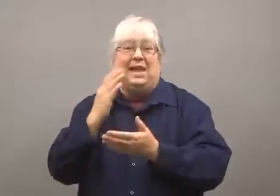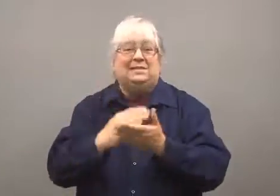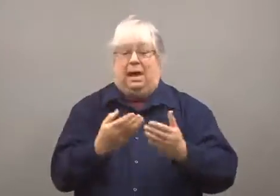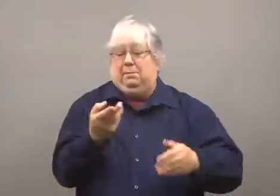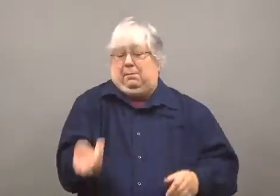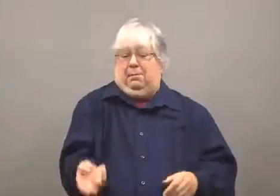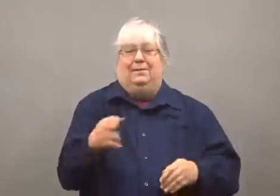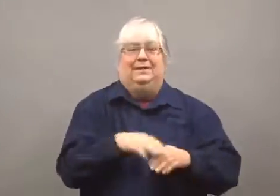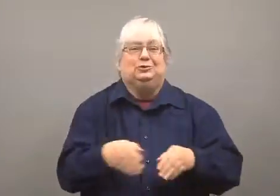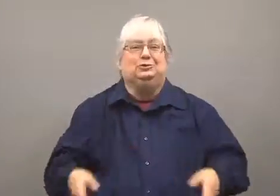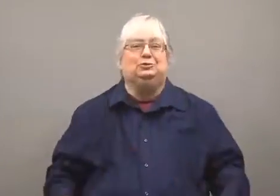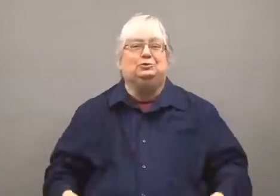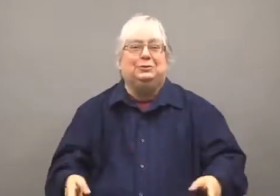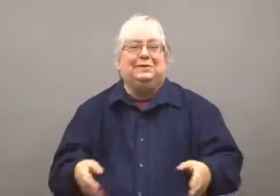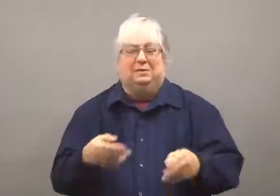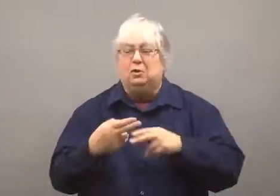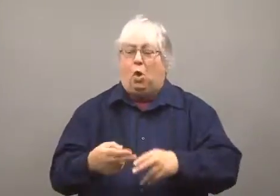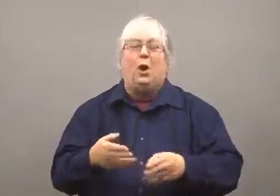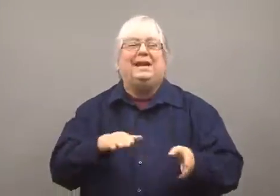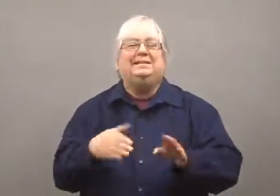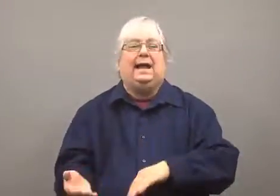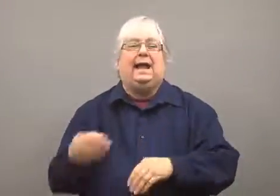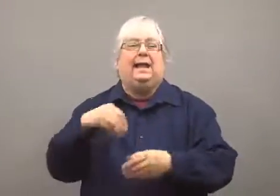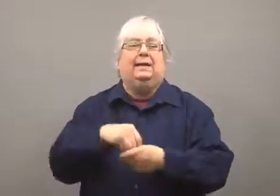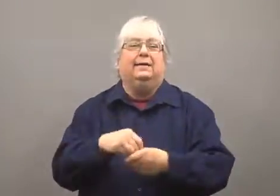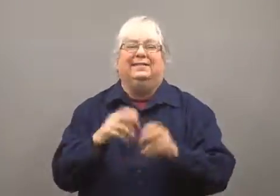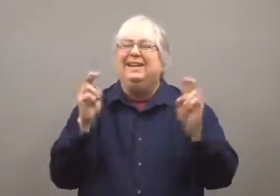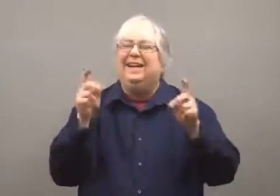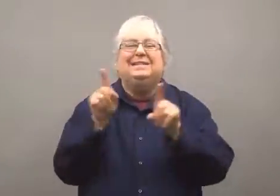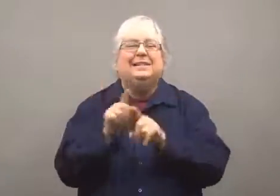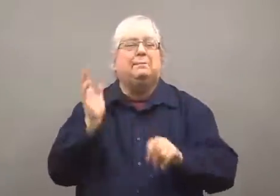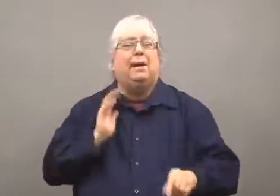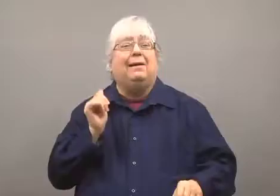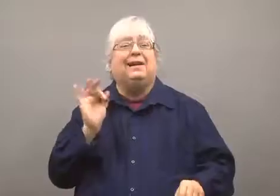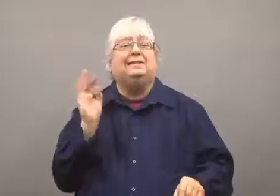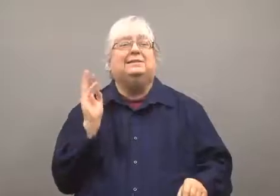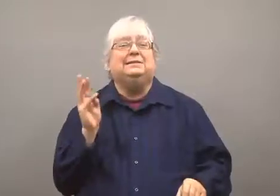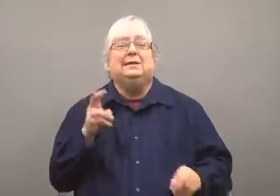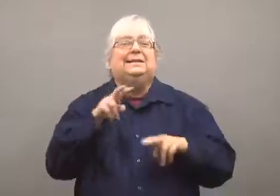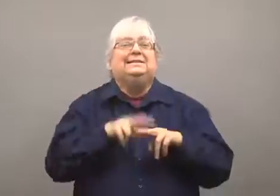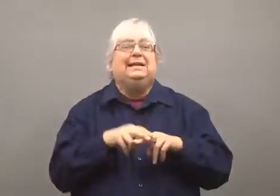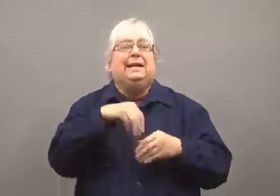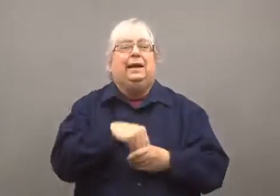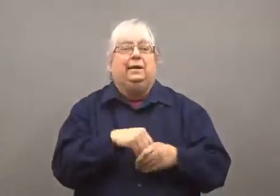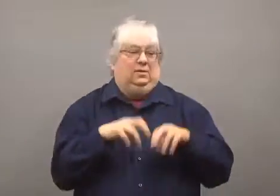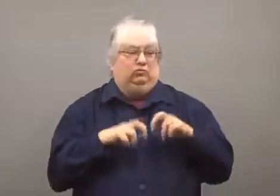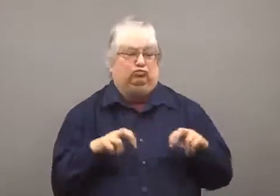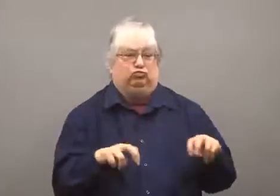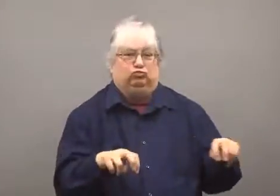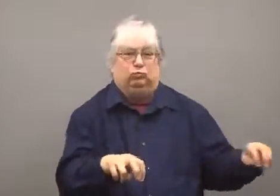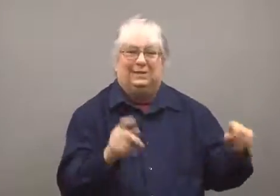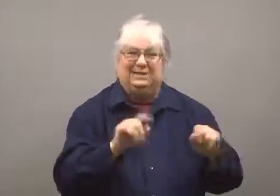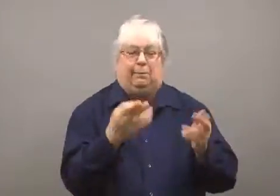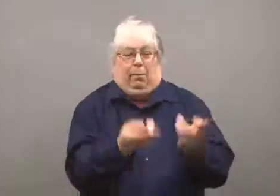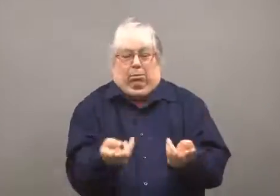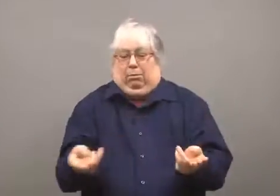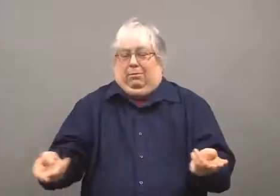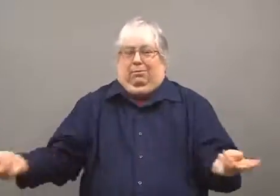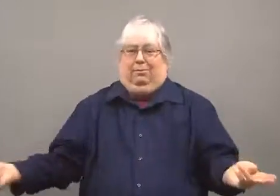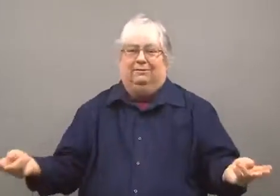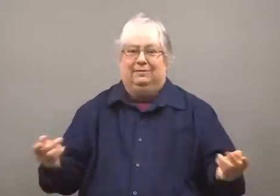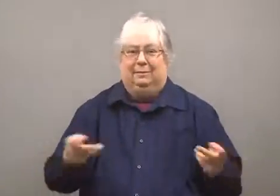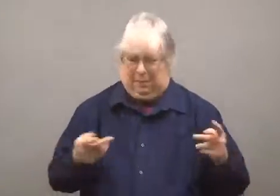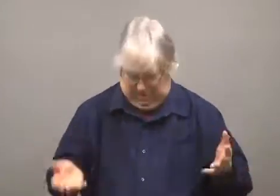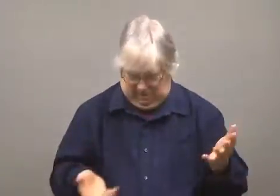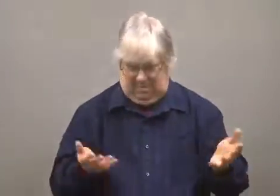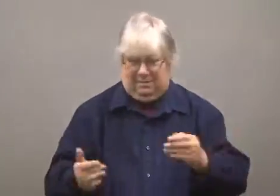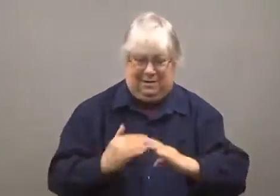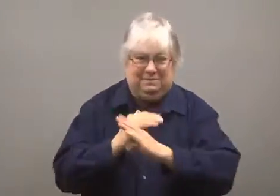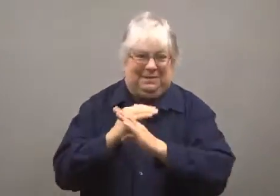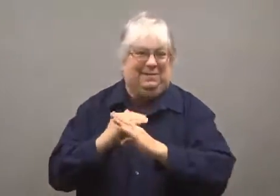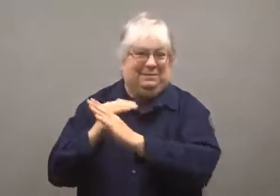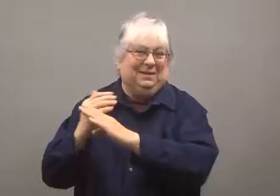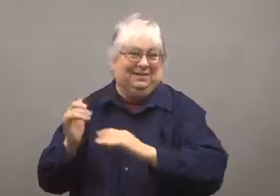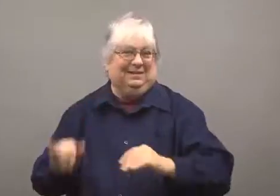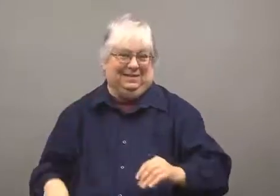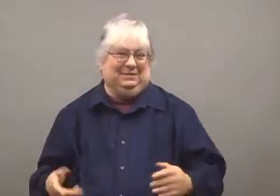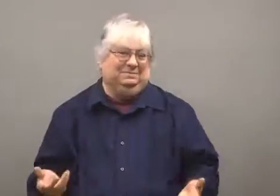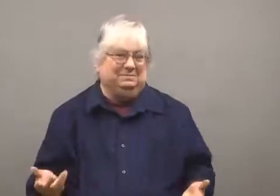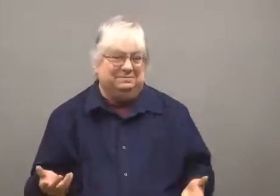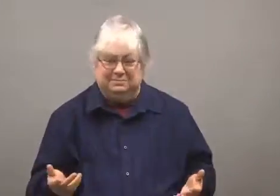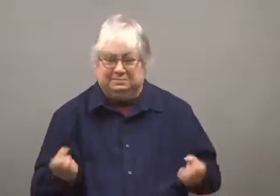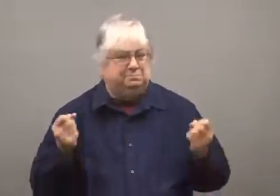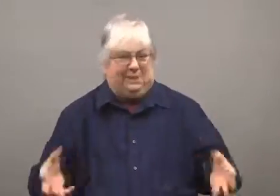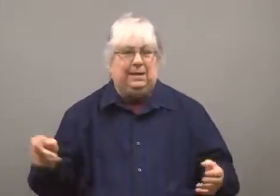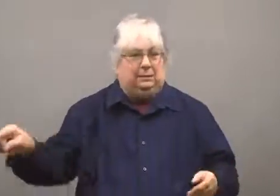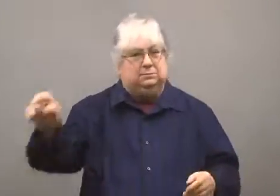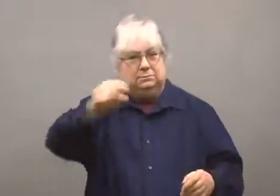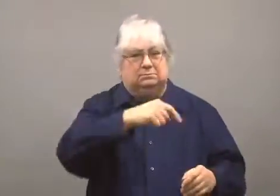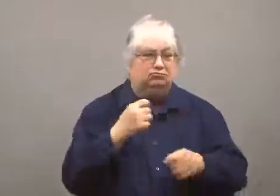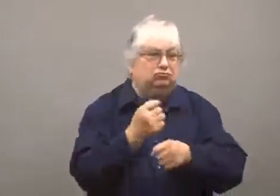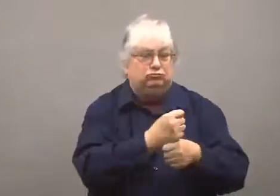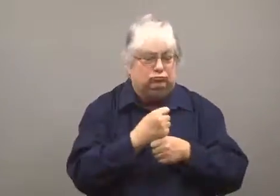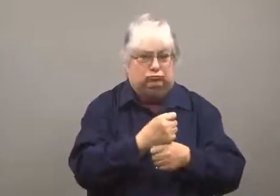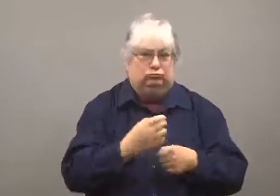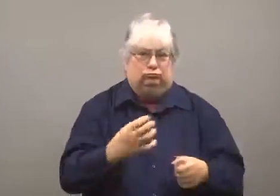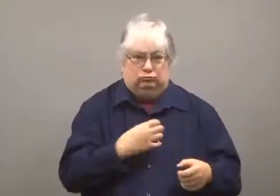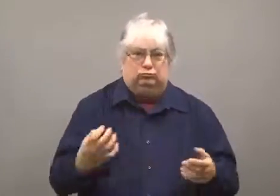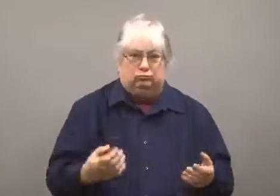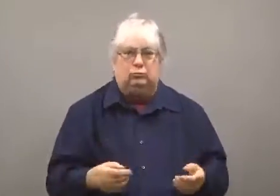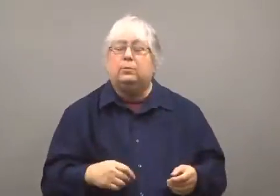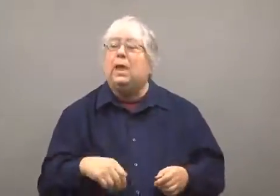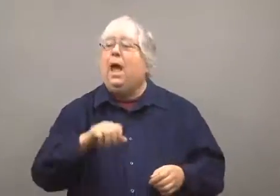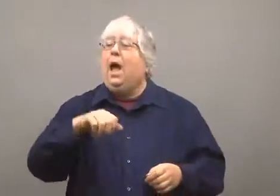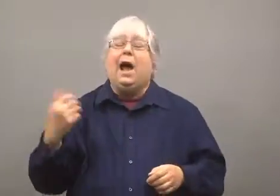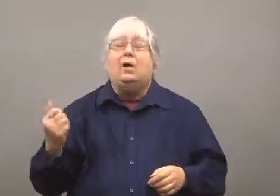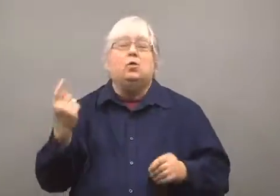Some laid in the streets in "die-ins" reminiscent of the sit-ins of the 60's.